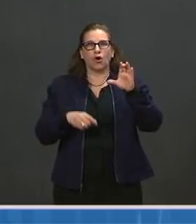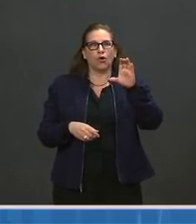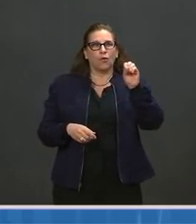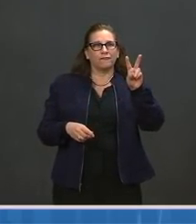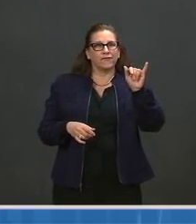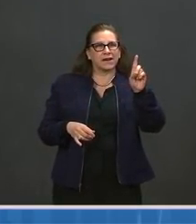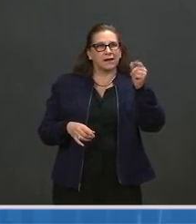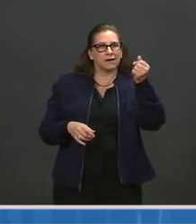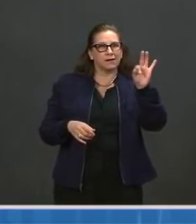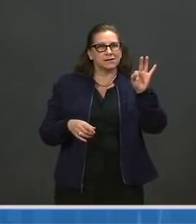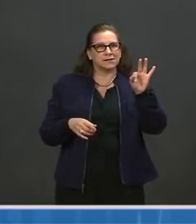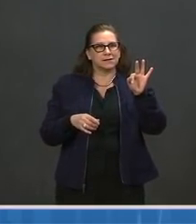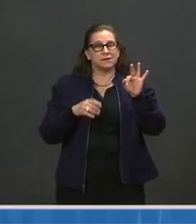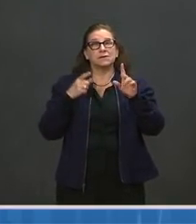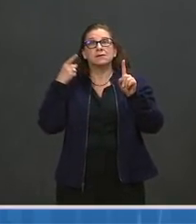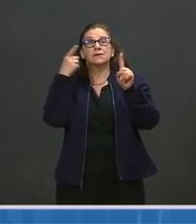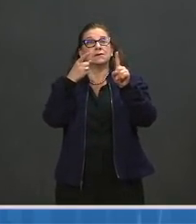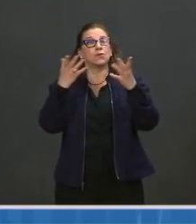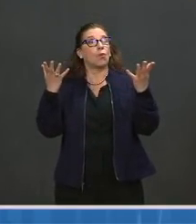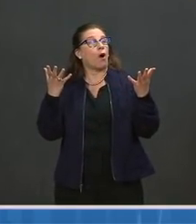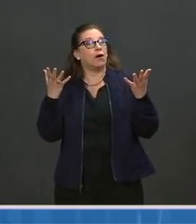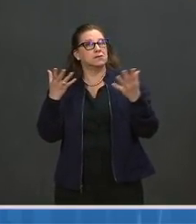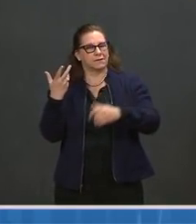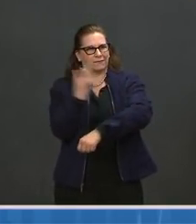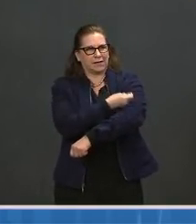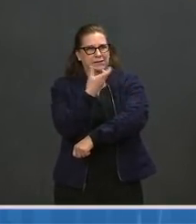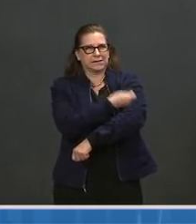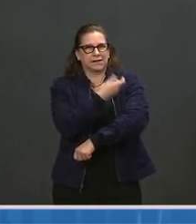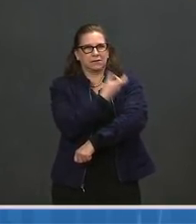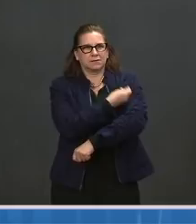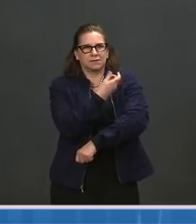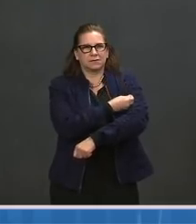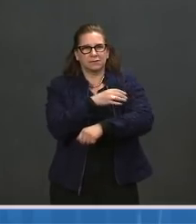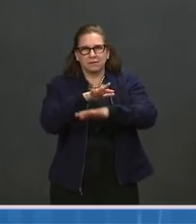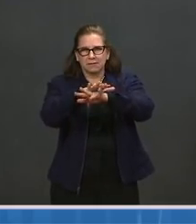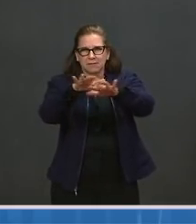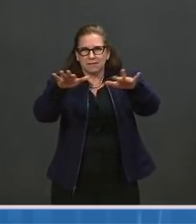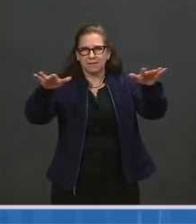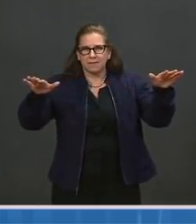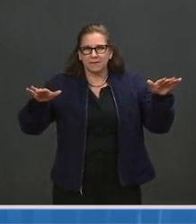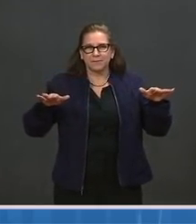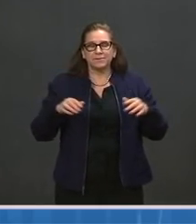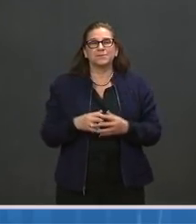Vaccinations: We've had to significantly ramp up vaccine production to a level more than double when we arrived,